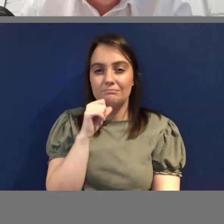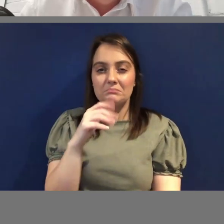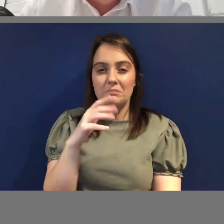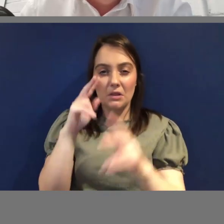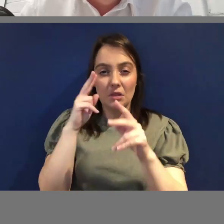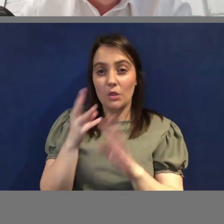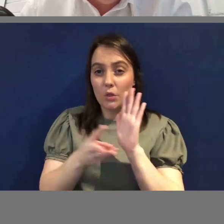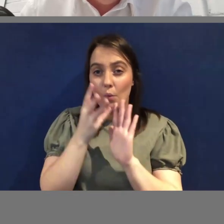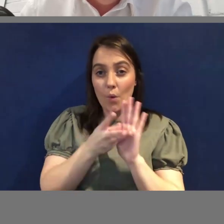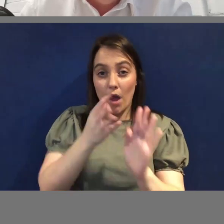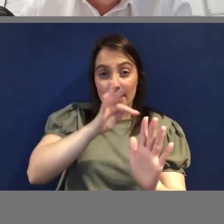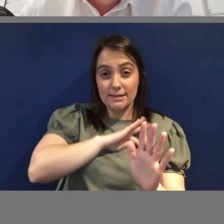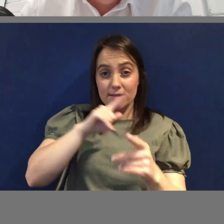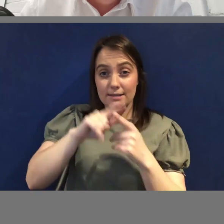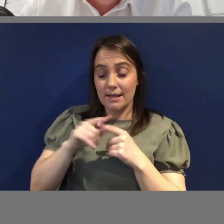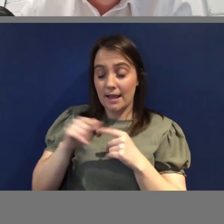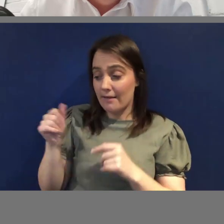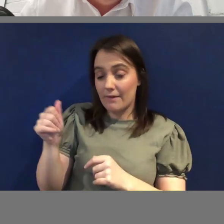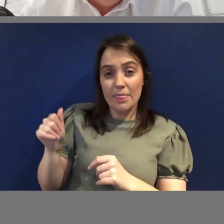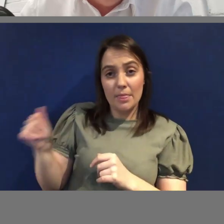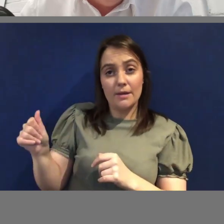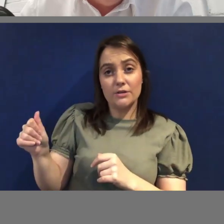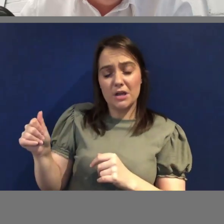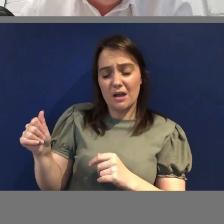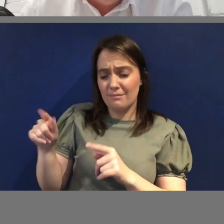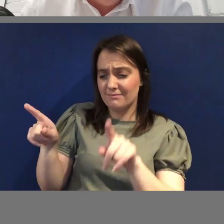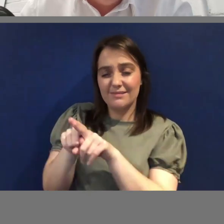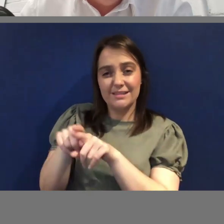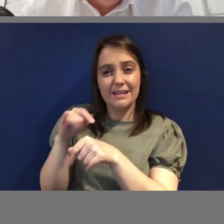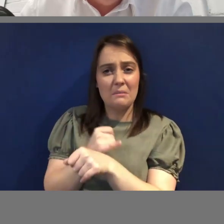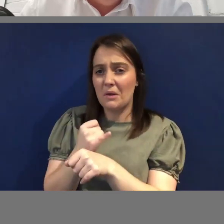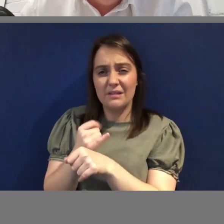wall itself and the intercom system again it be very difficult for people to find the button